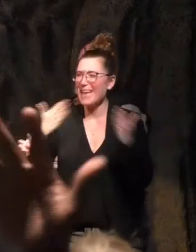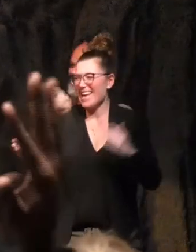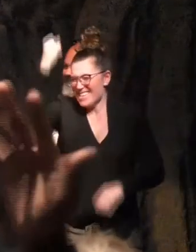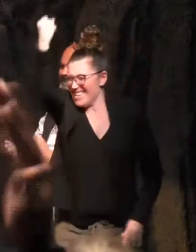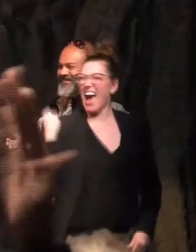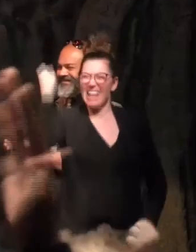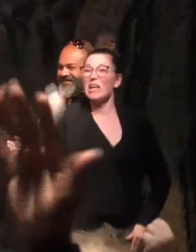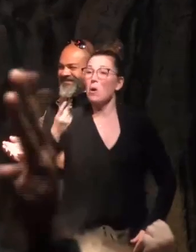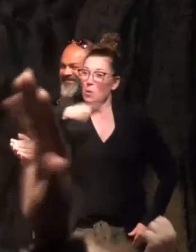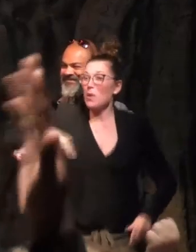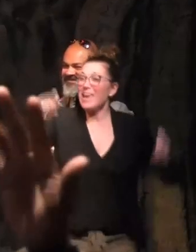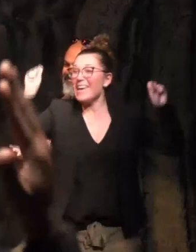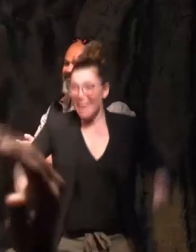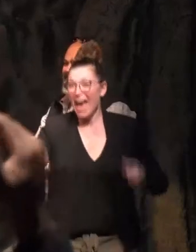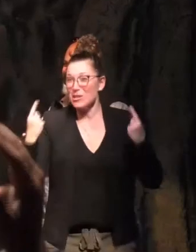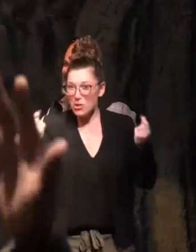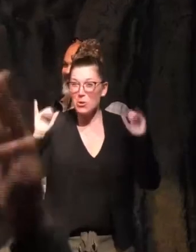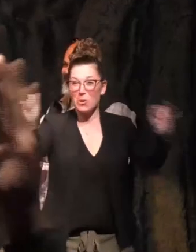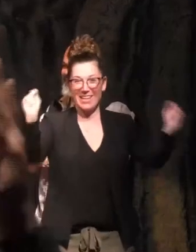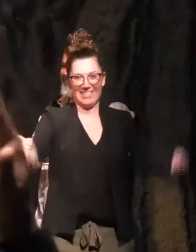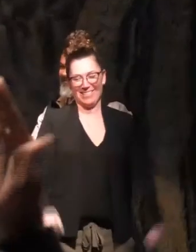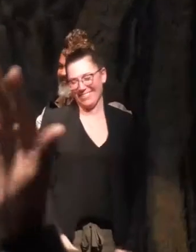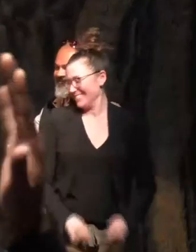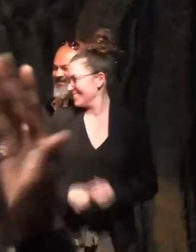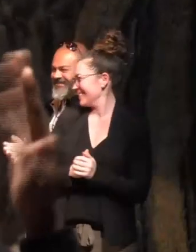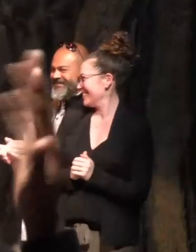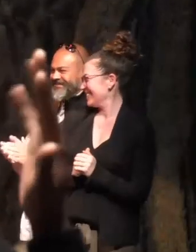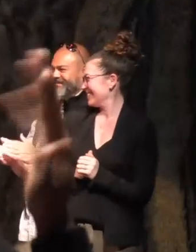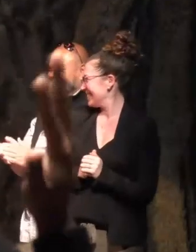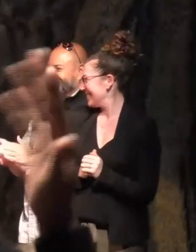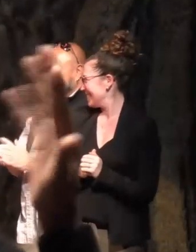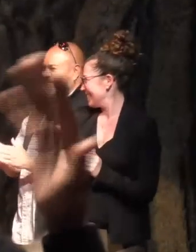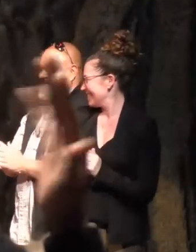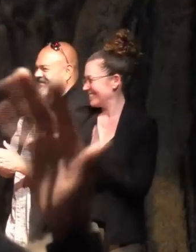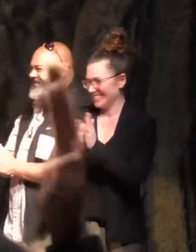We can do it, we can do it , thanks.